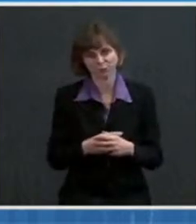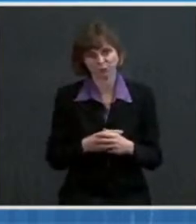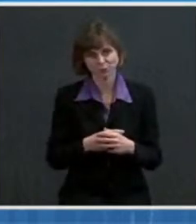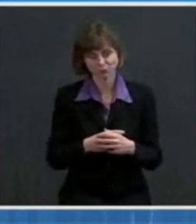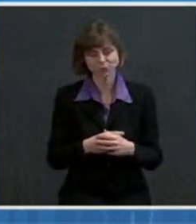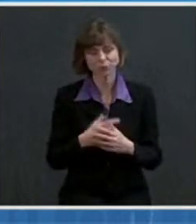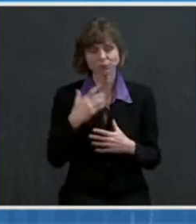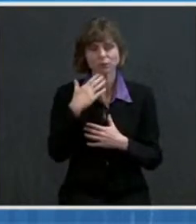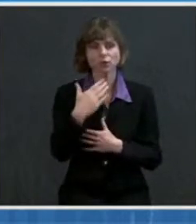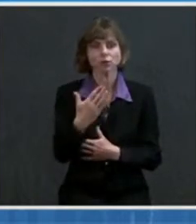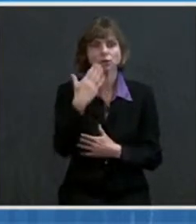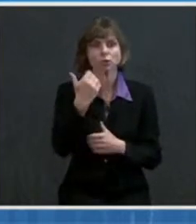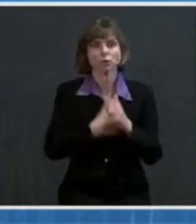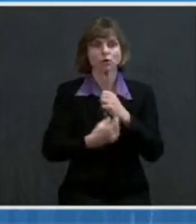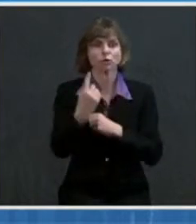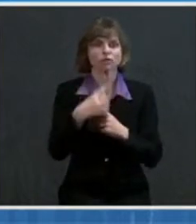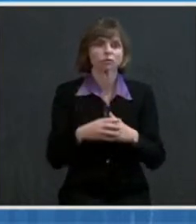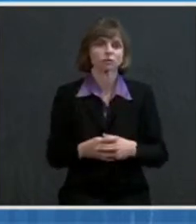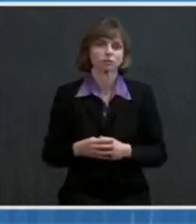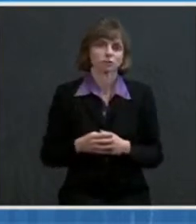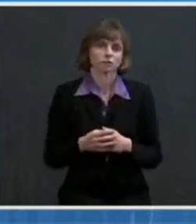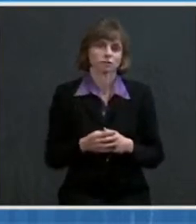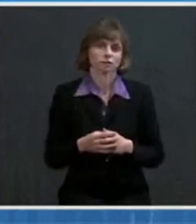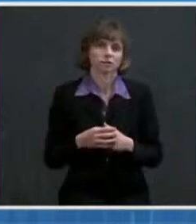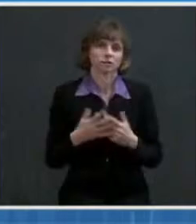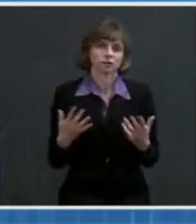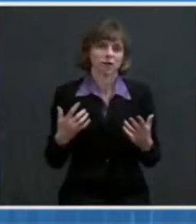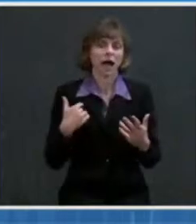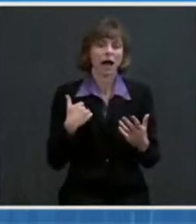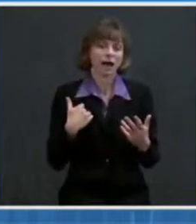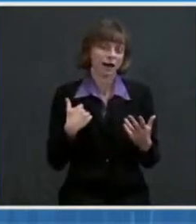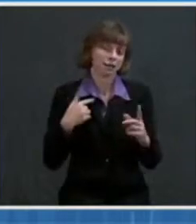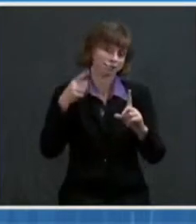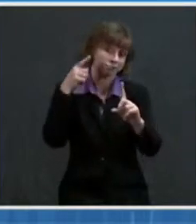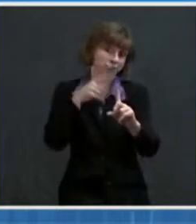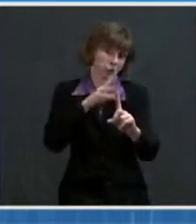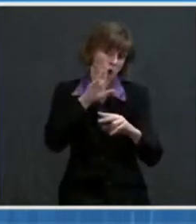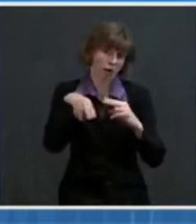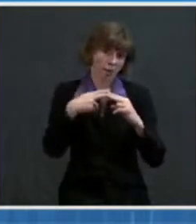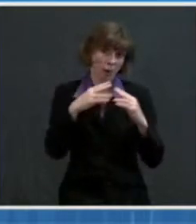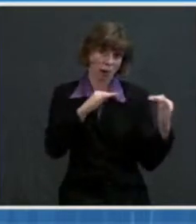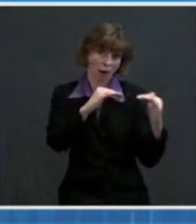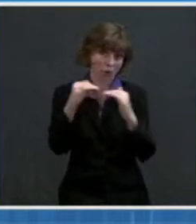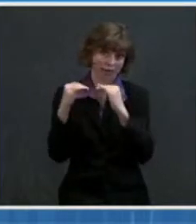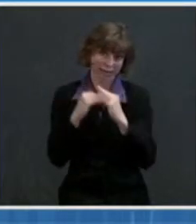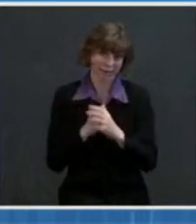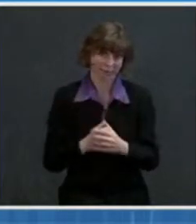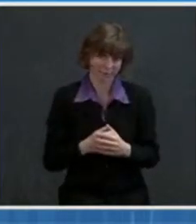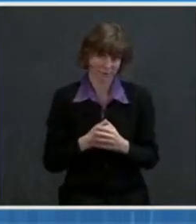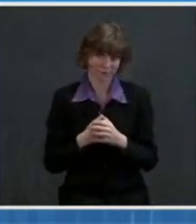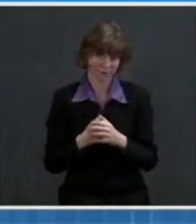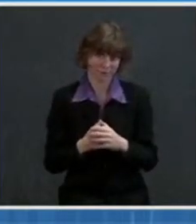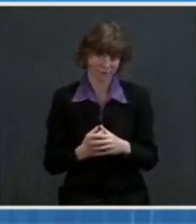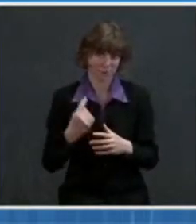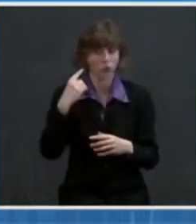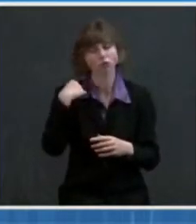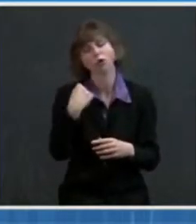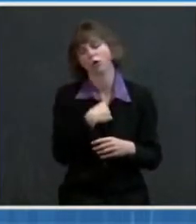TO DR. SMITH. THANK YOU SO MUCH. DR. FAUCI. AND GOOD MORNING TO EVERYONE.